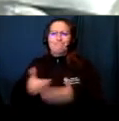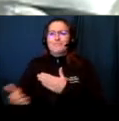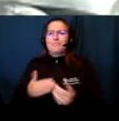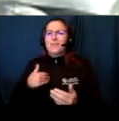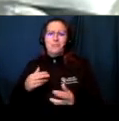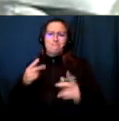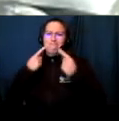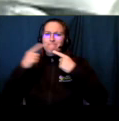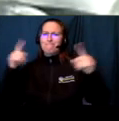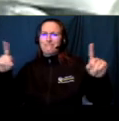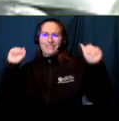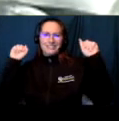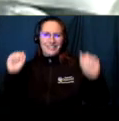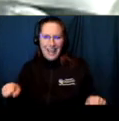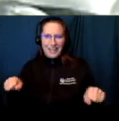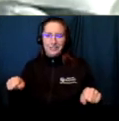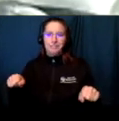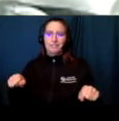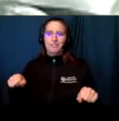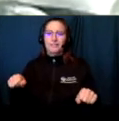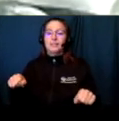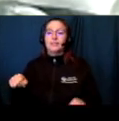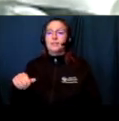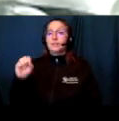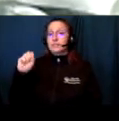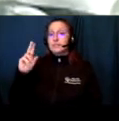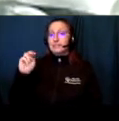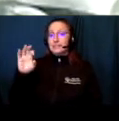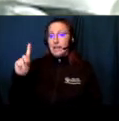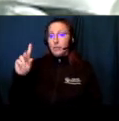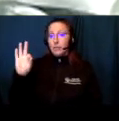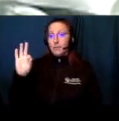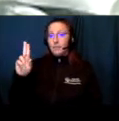live their lives. And so Sound Futures is one of the projects that we're working on.